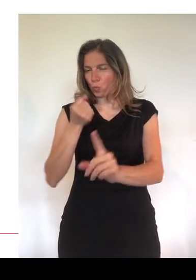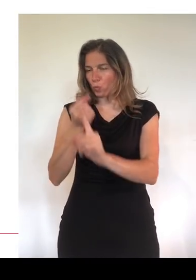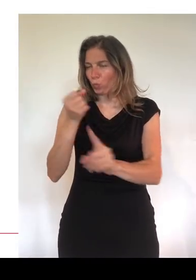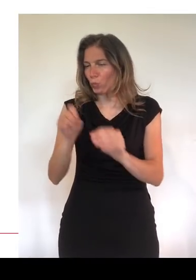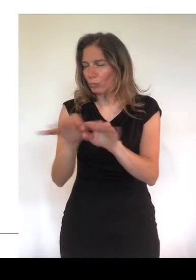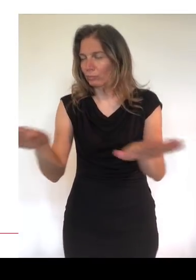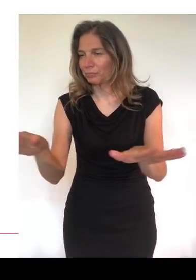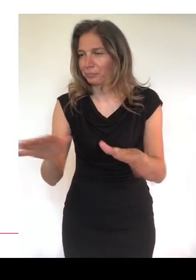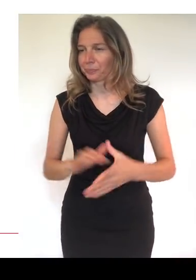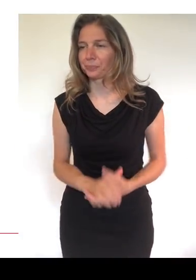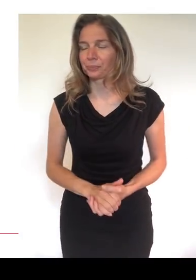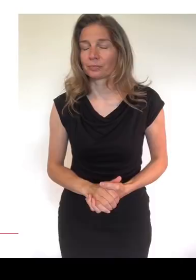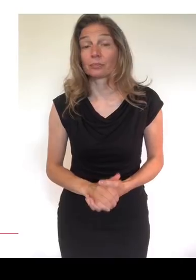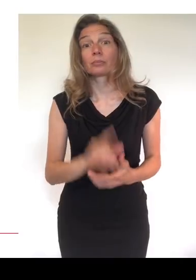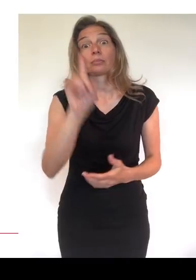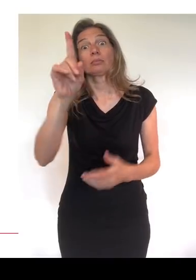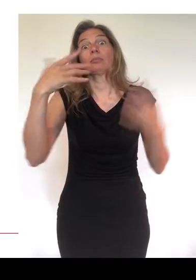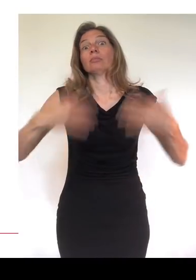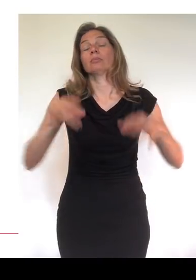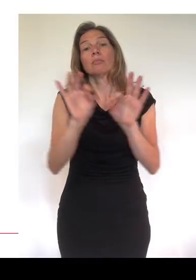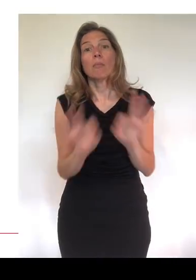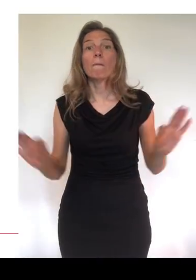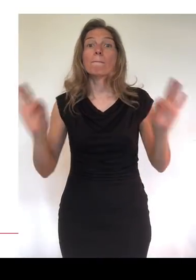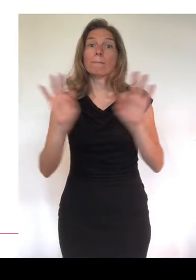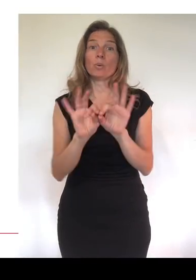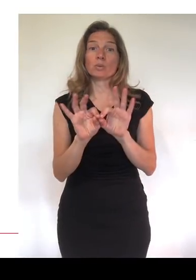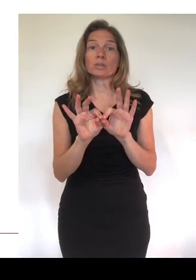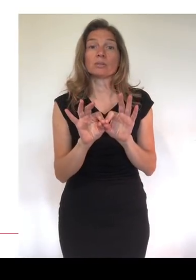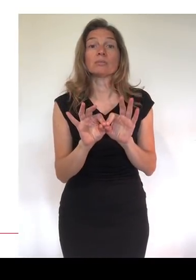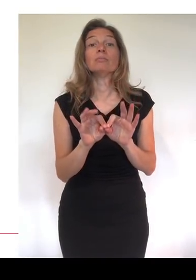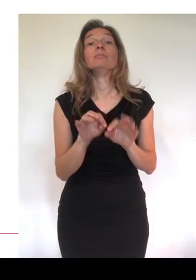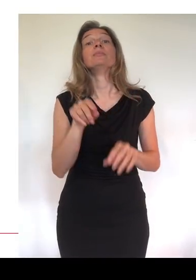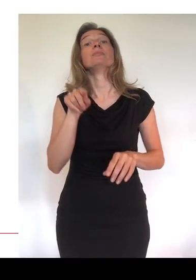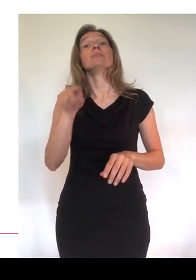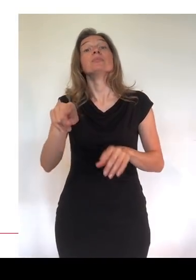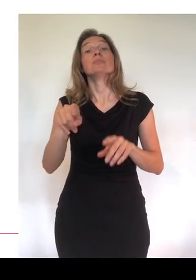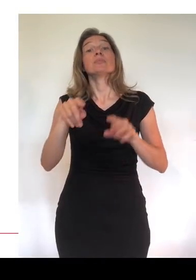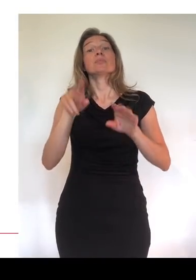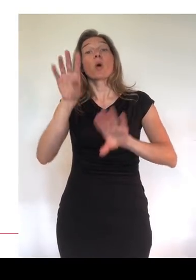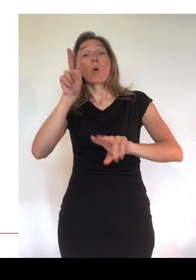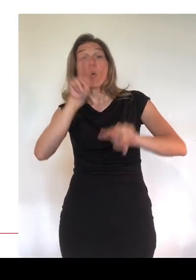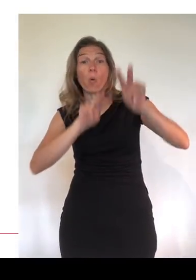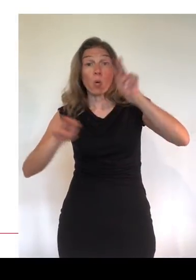can be used to assess children so we're just or not a tool to assess schools it